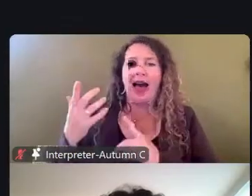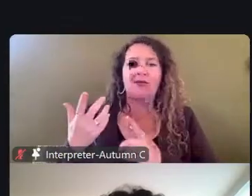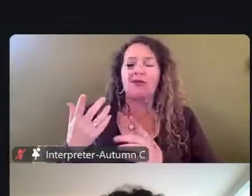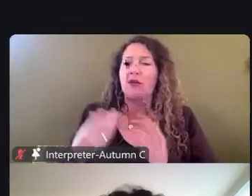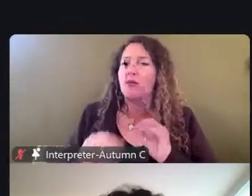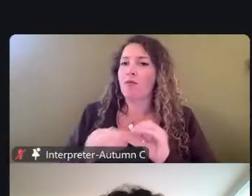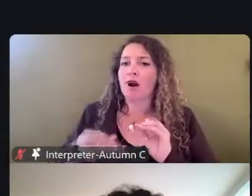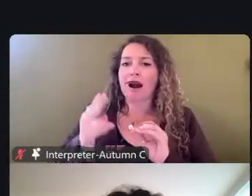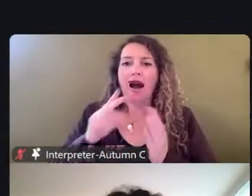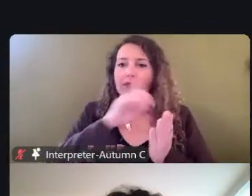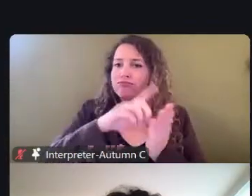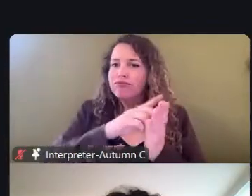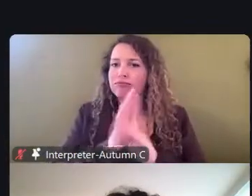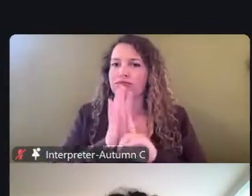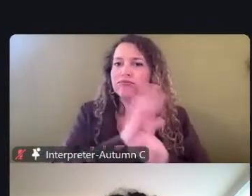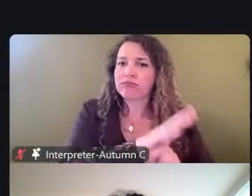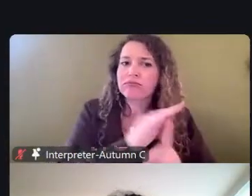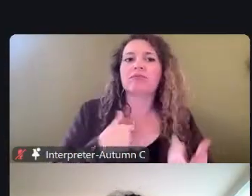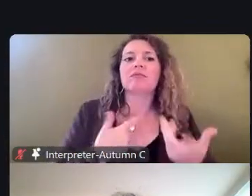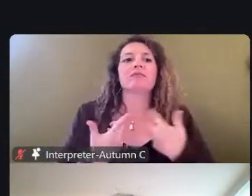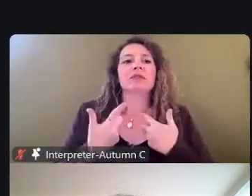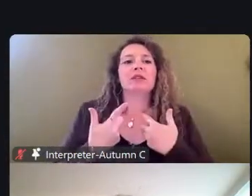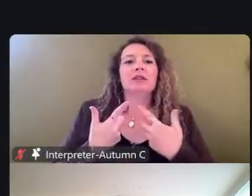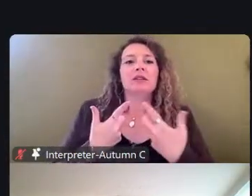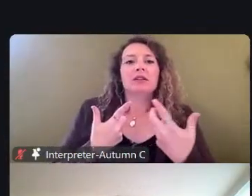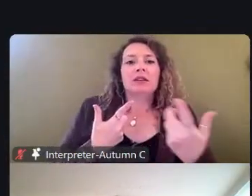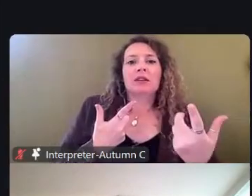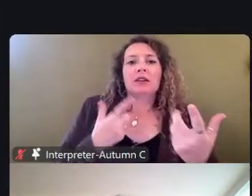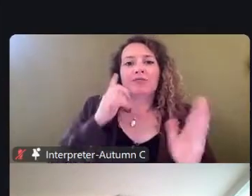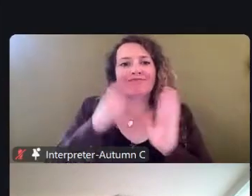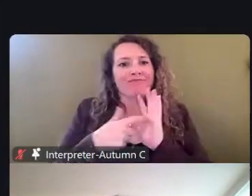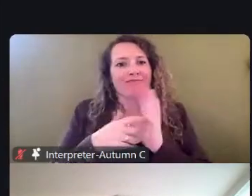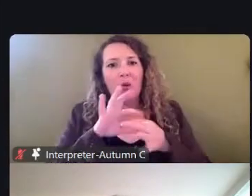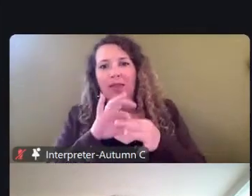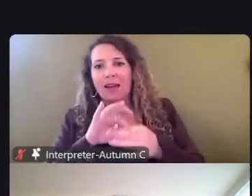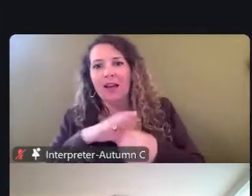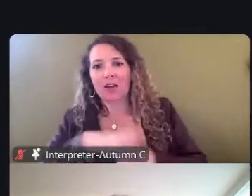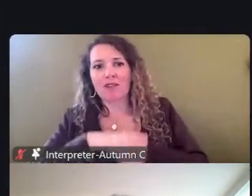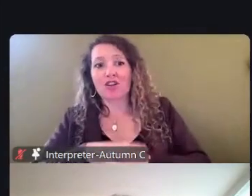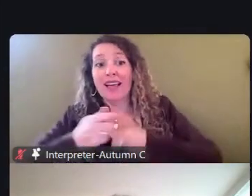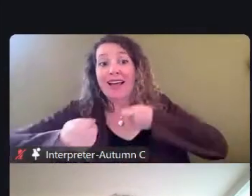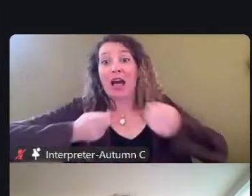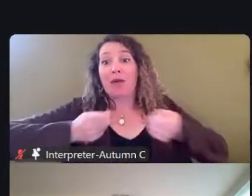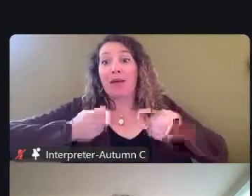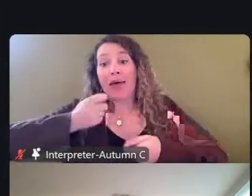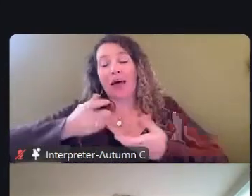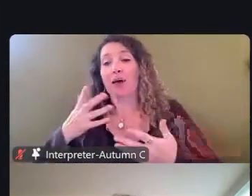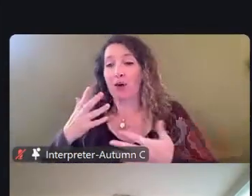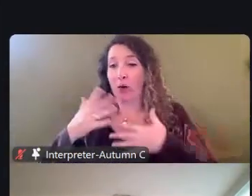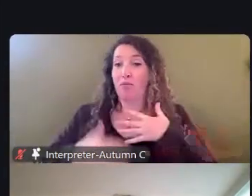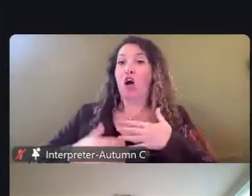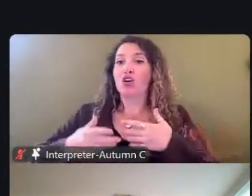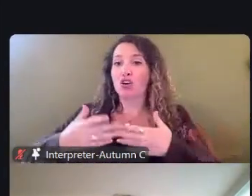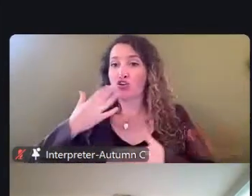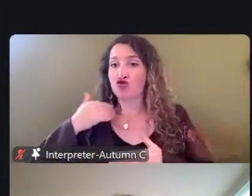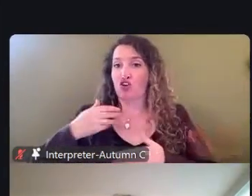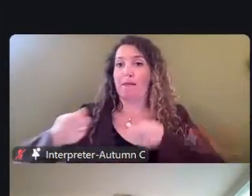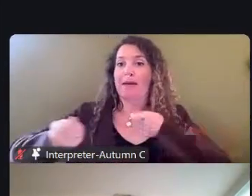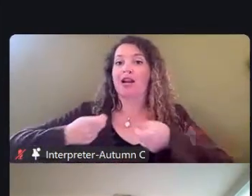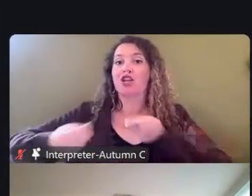they also experience identity related stressors that complicate blood sugar management very much. In diabetes research,